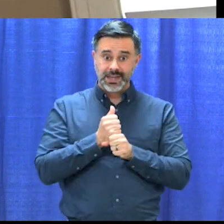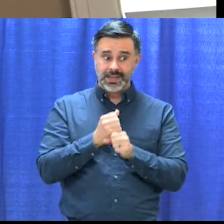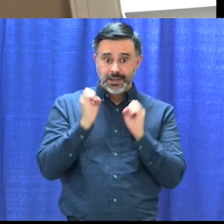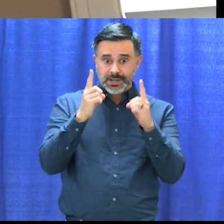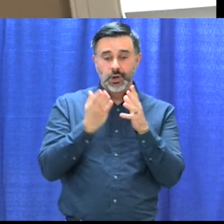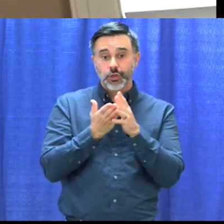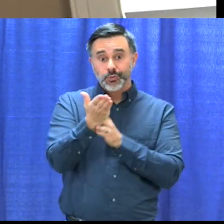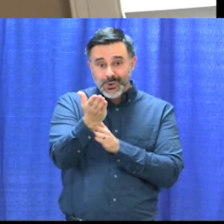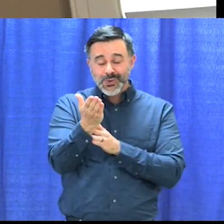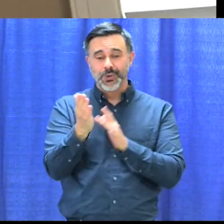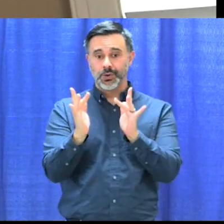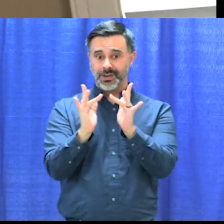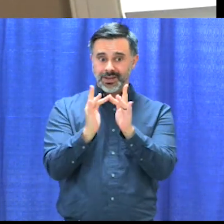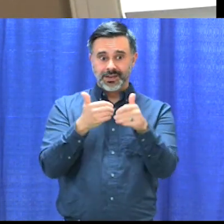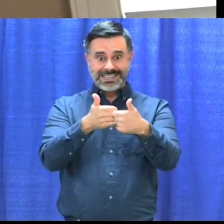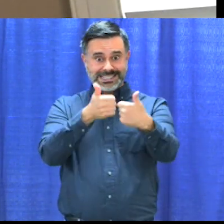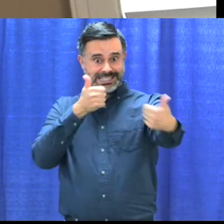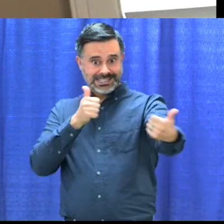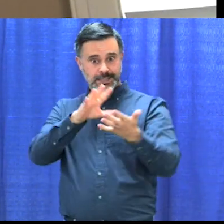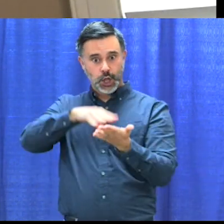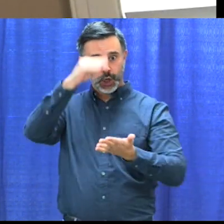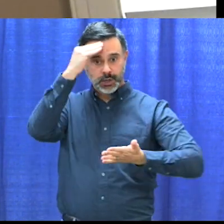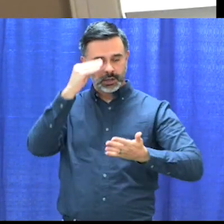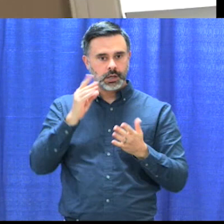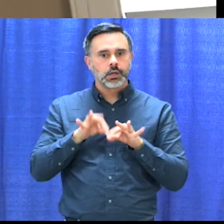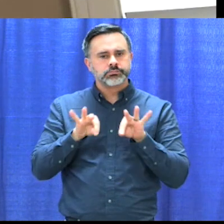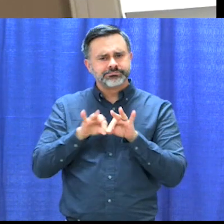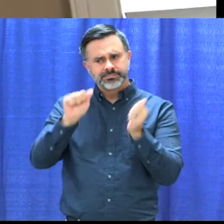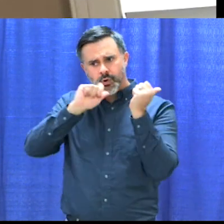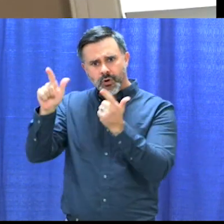distance learning that each and every one of them has the opportunity to learn.